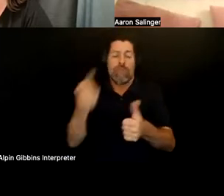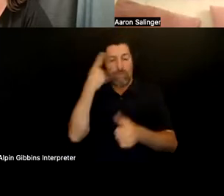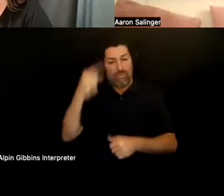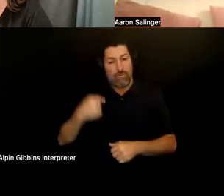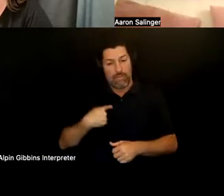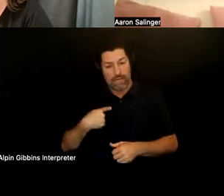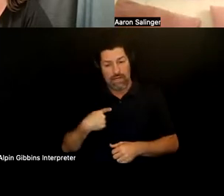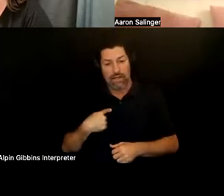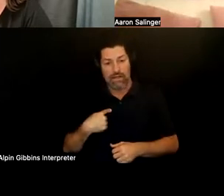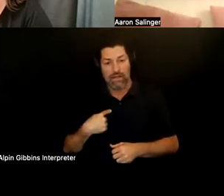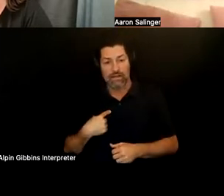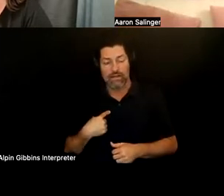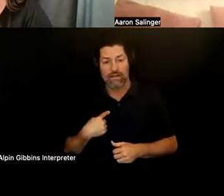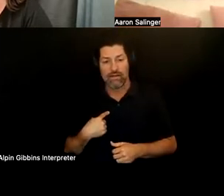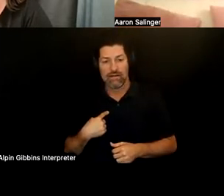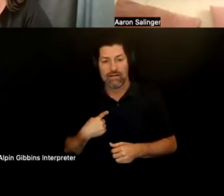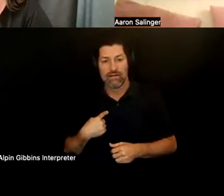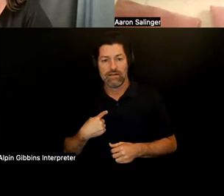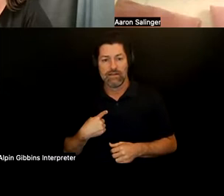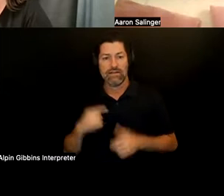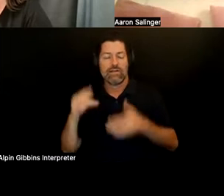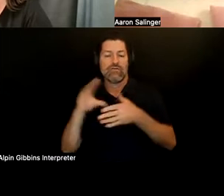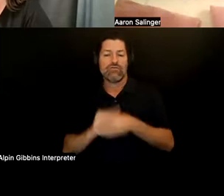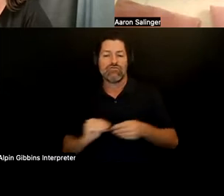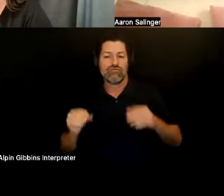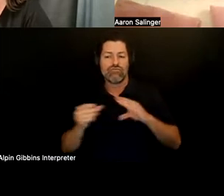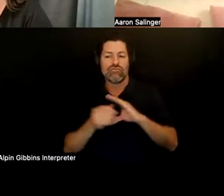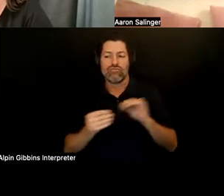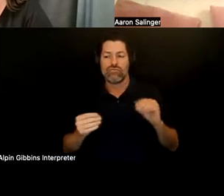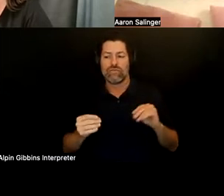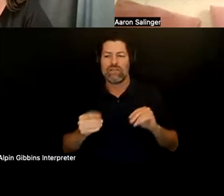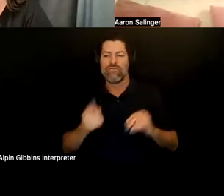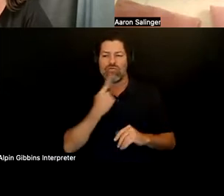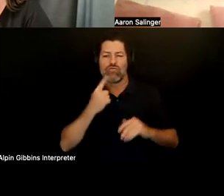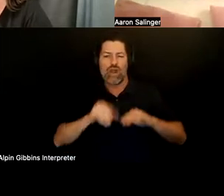know the story of the of the party of the Red Sea.